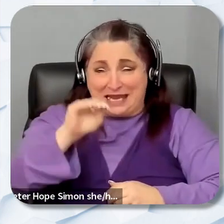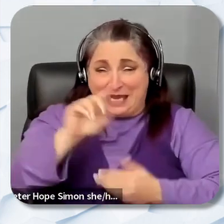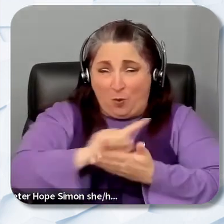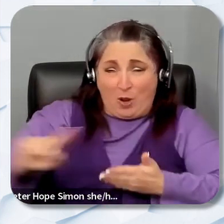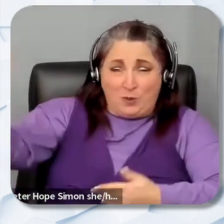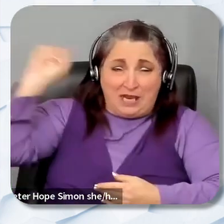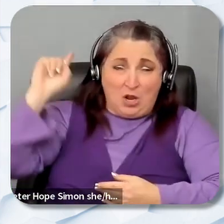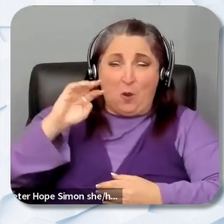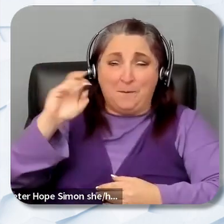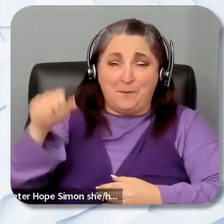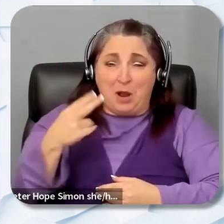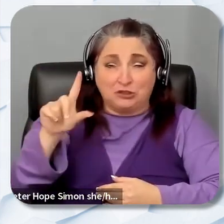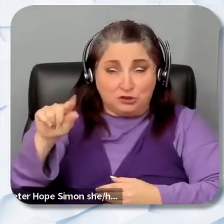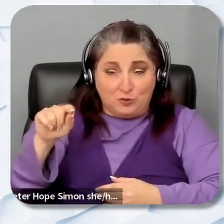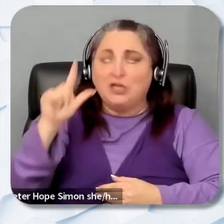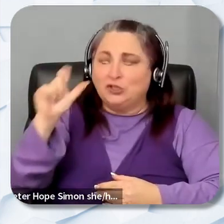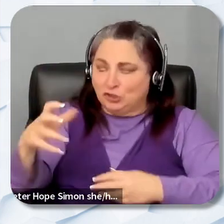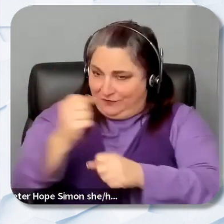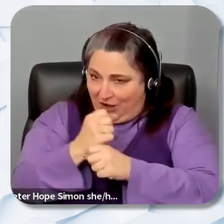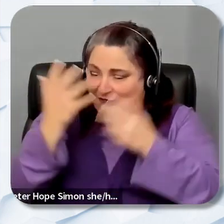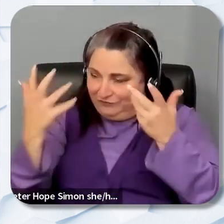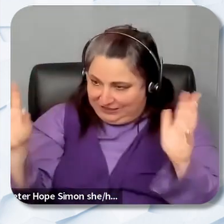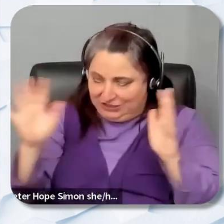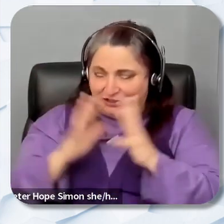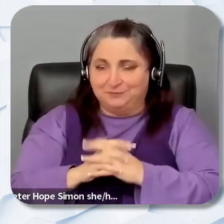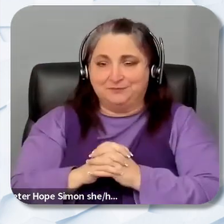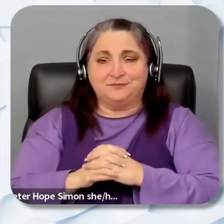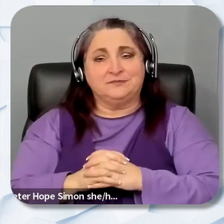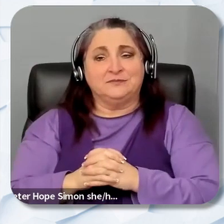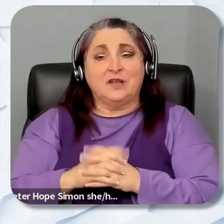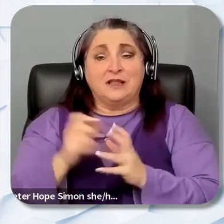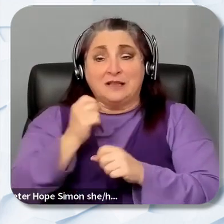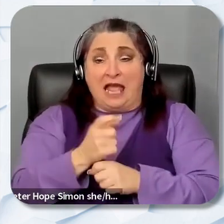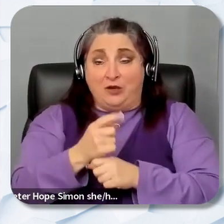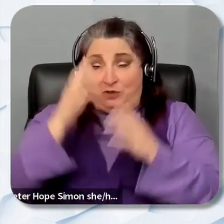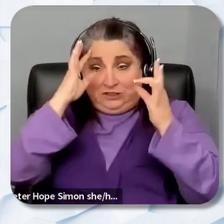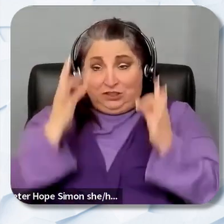20th. You should have received it by now. And the Annual Determination Letter includes